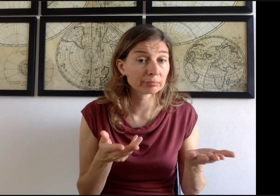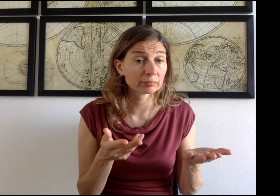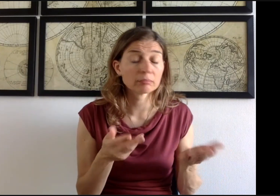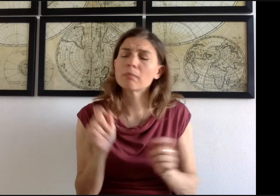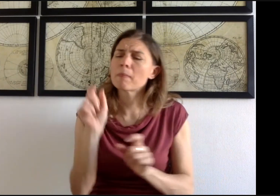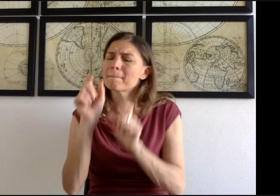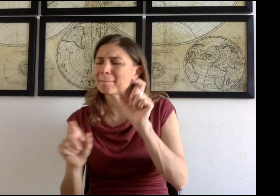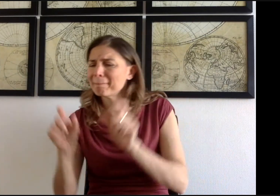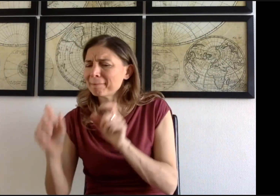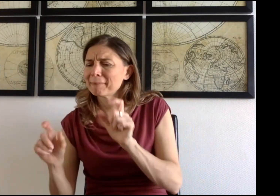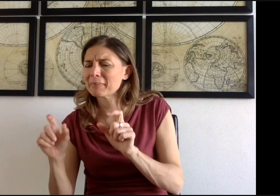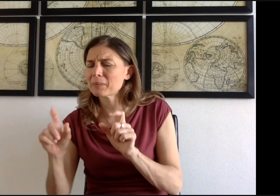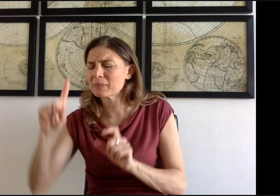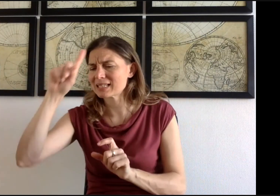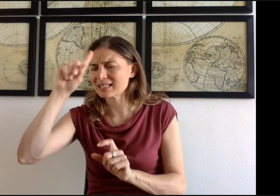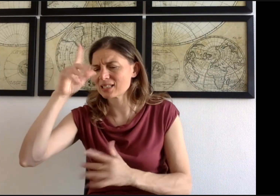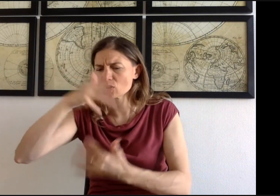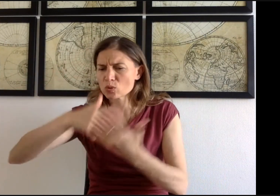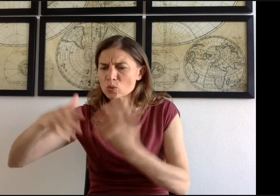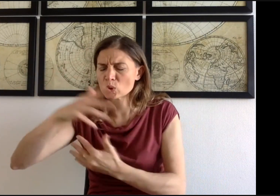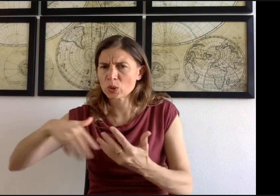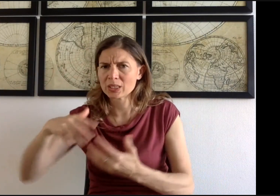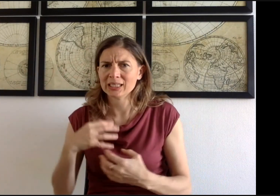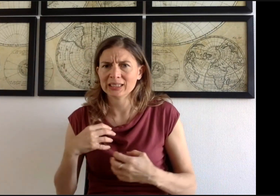Otherwise we'll pass to the next question.